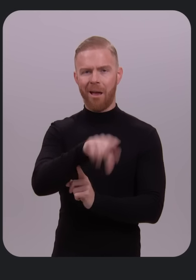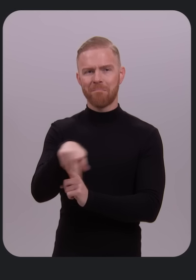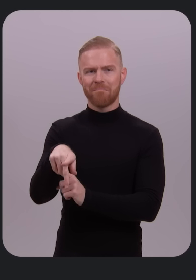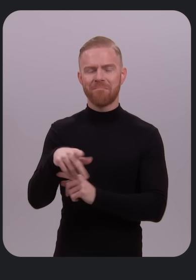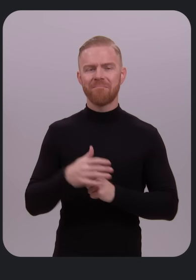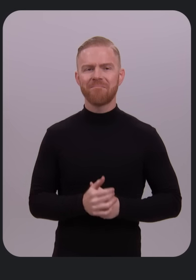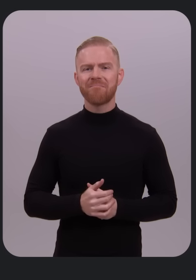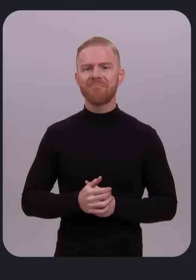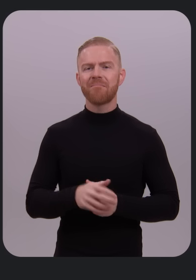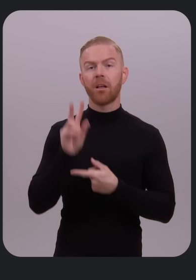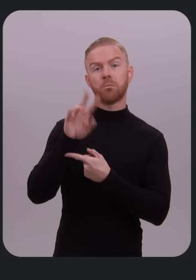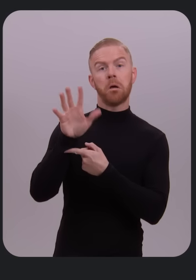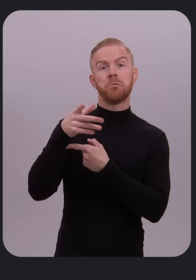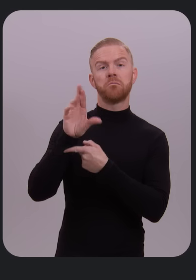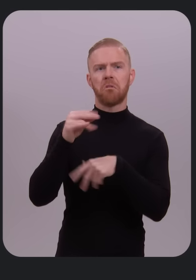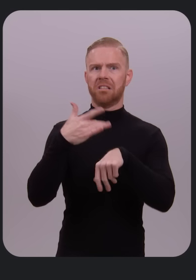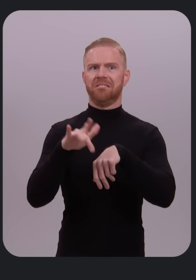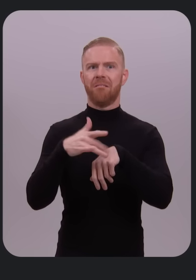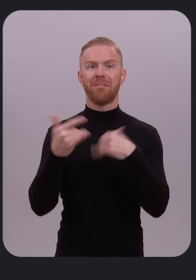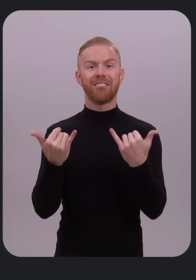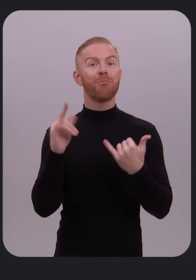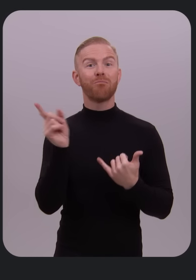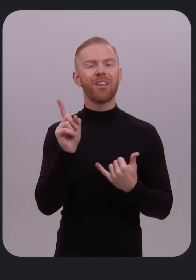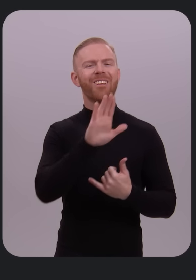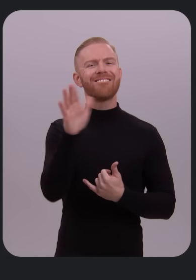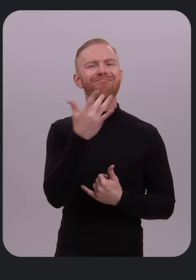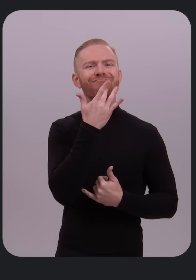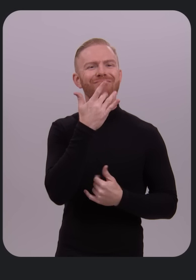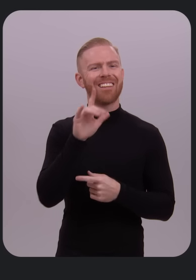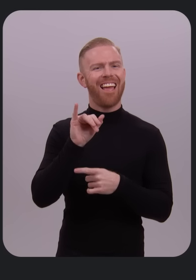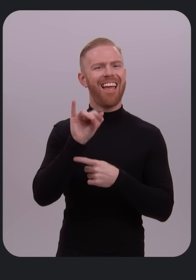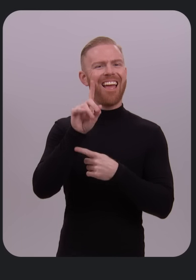2.5 Pro is available on your favorite IDE platforms,